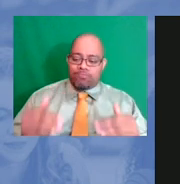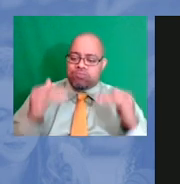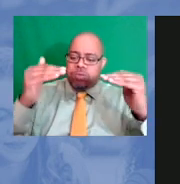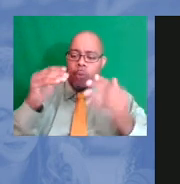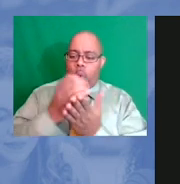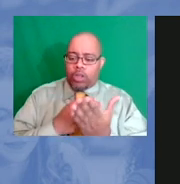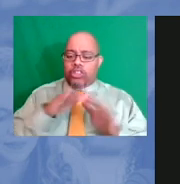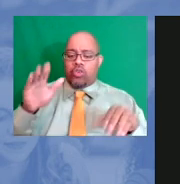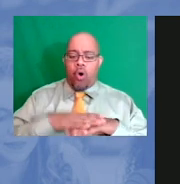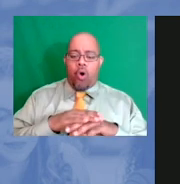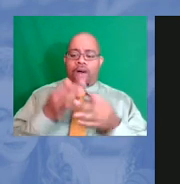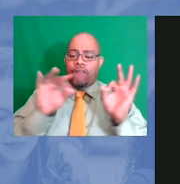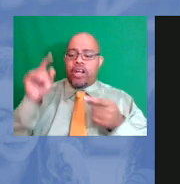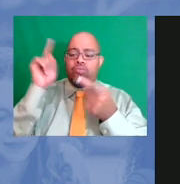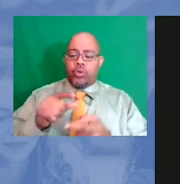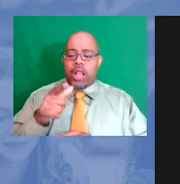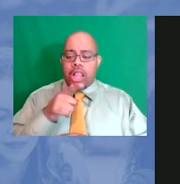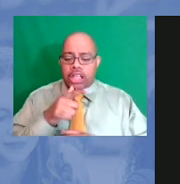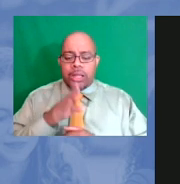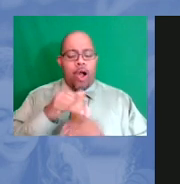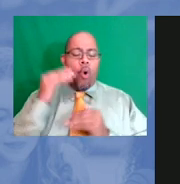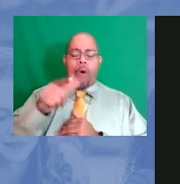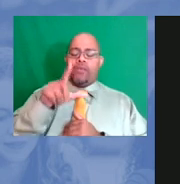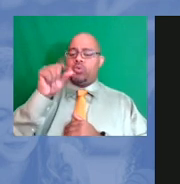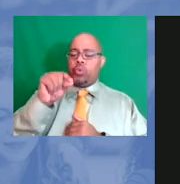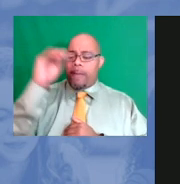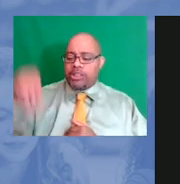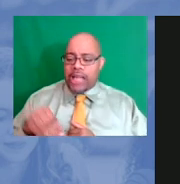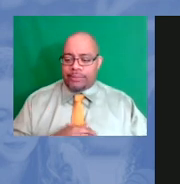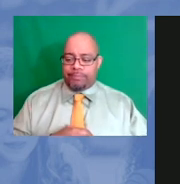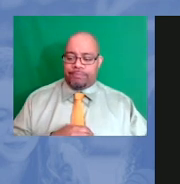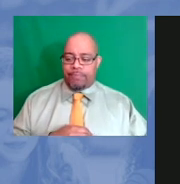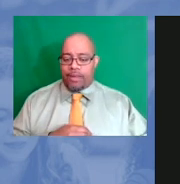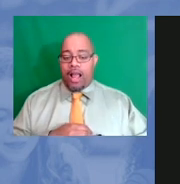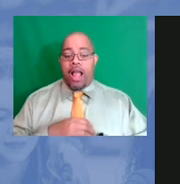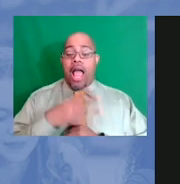LUNCH, BY OVER 20%. IN ADDITION TO INCREASING PARTICIPATION IN